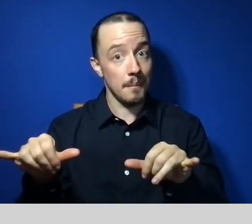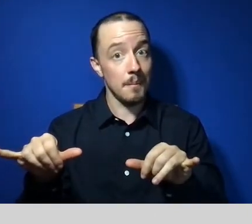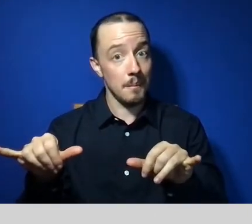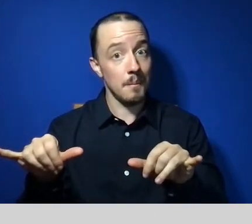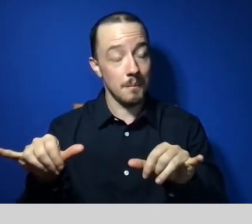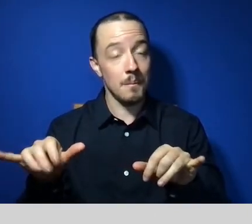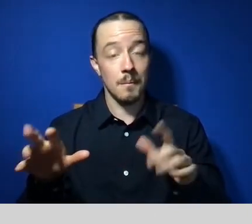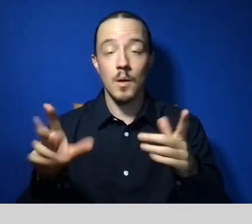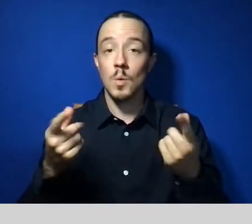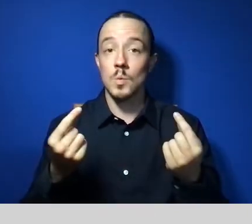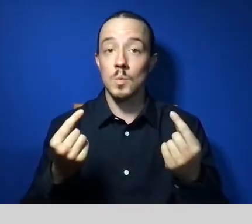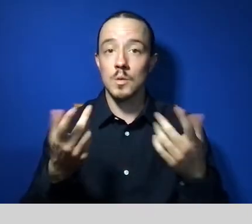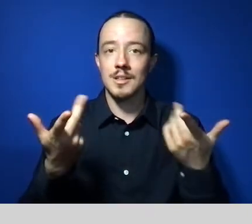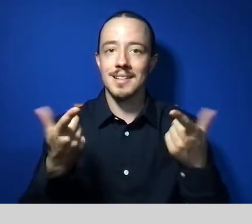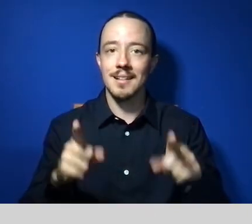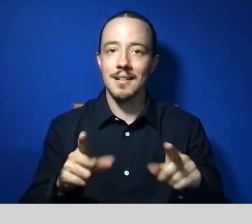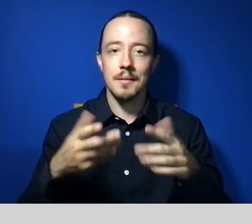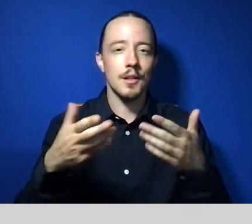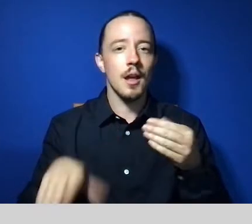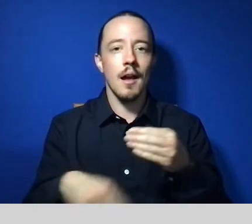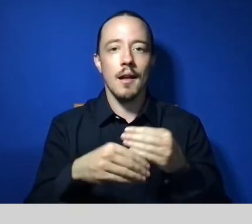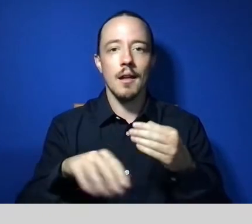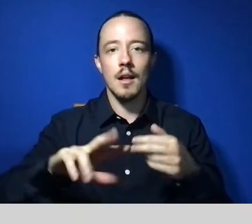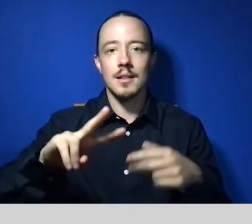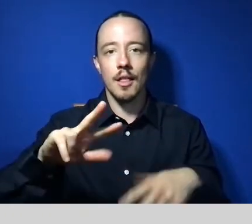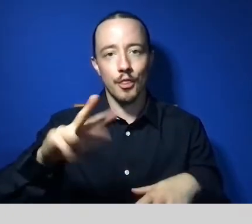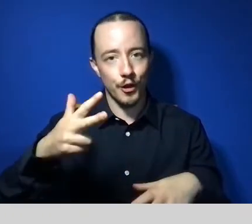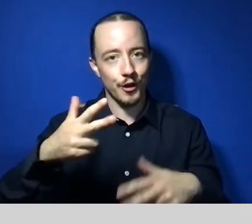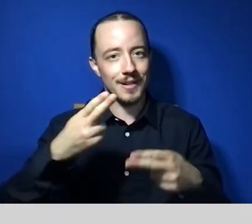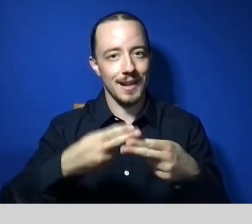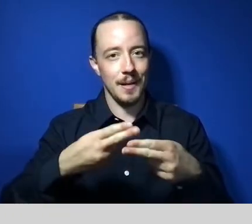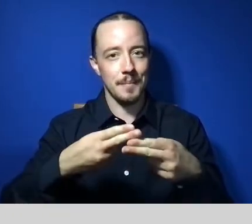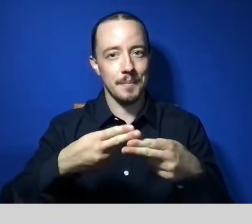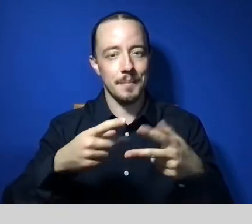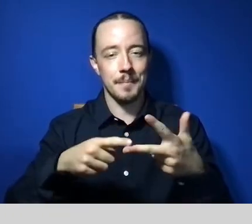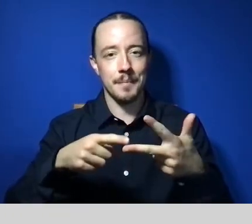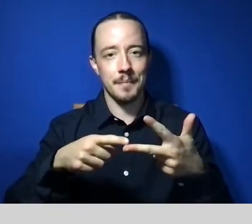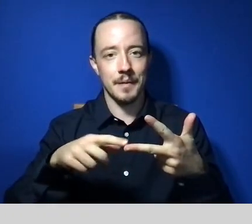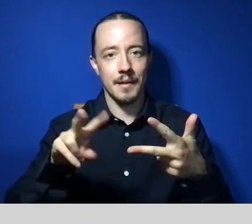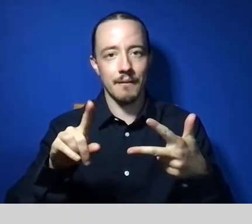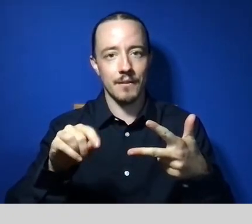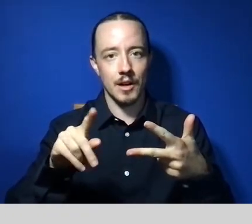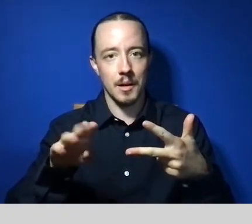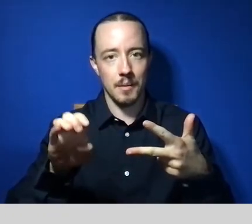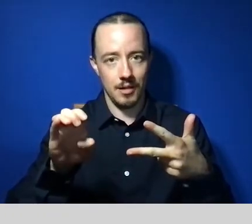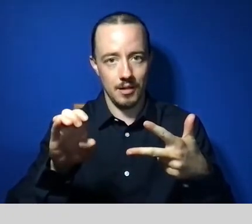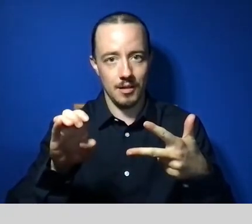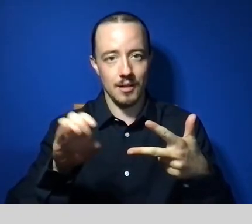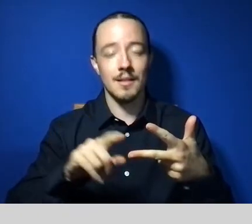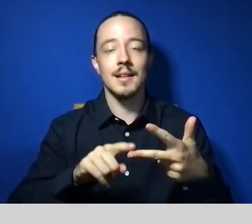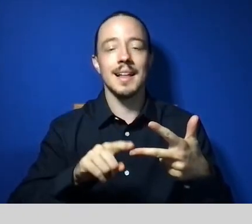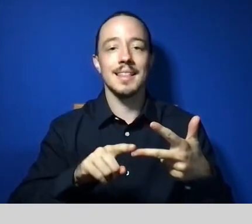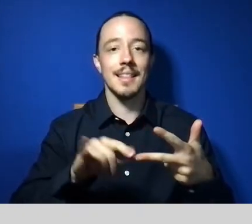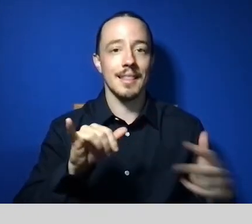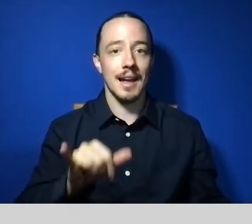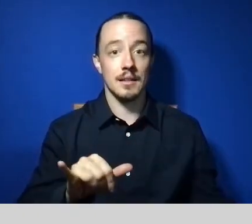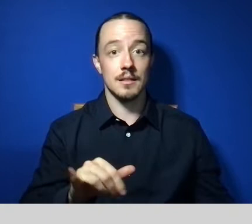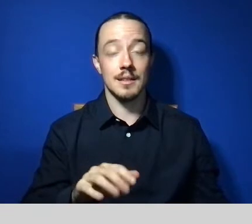What happens here is I need to add another name, name variable for the third country. And I need to take the data,